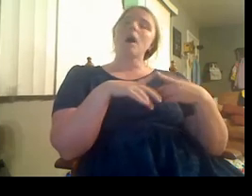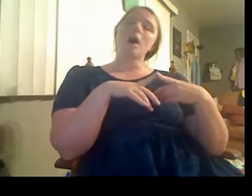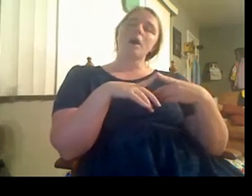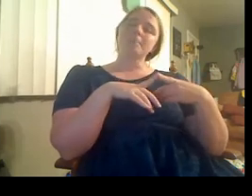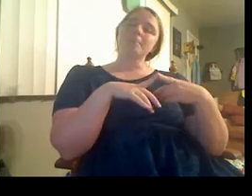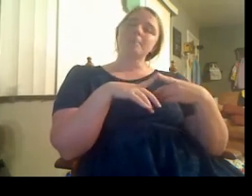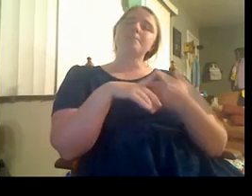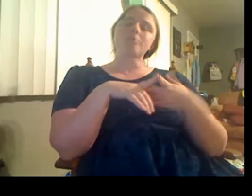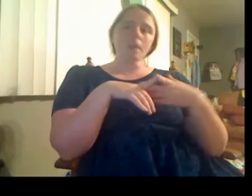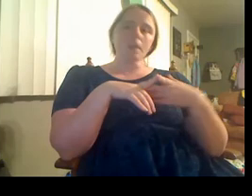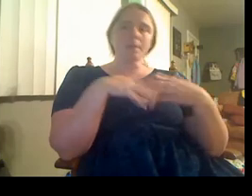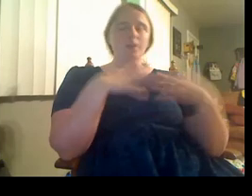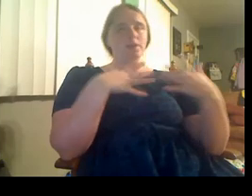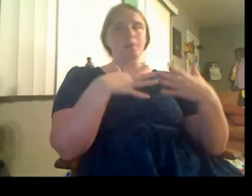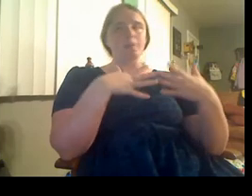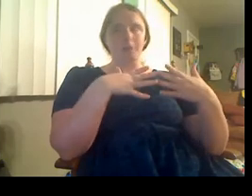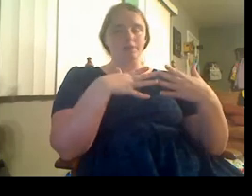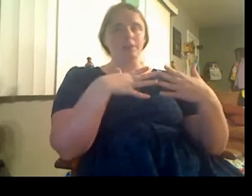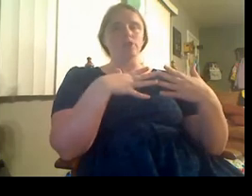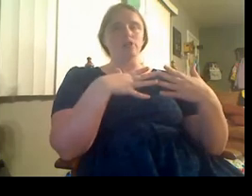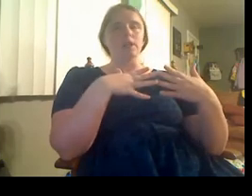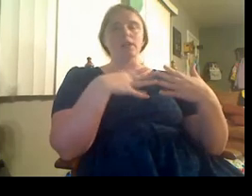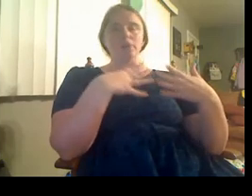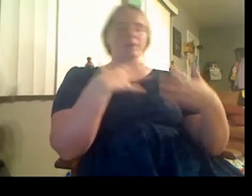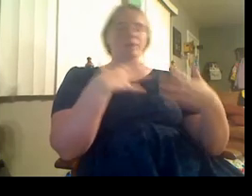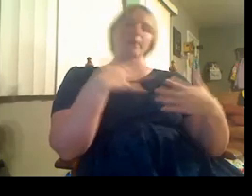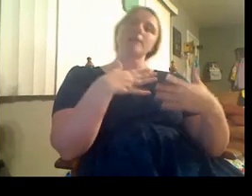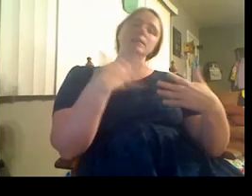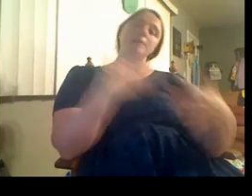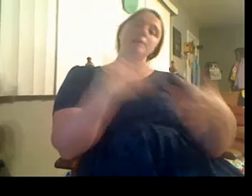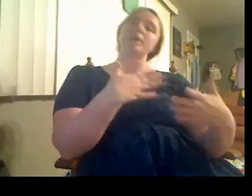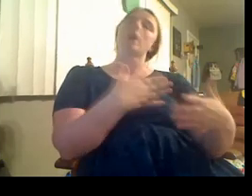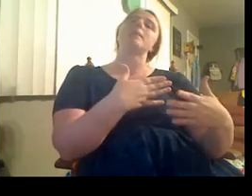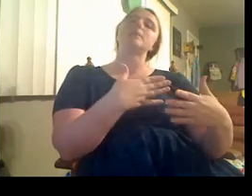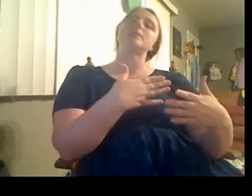Um, because all this is public information and you have the right to public comment,